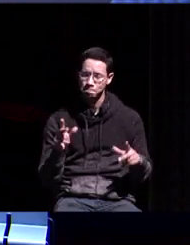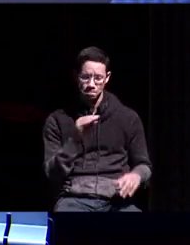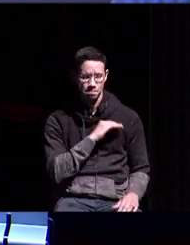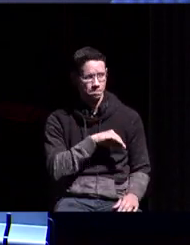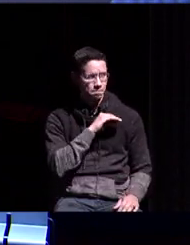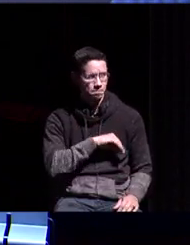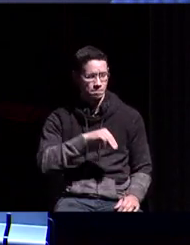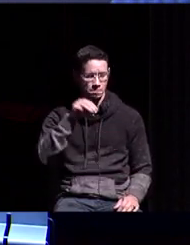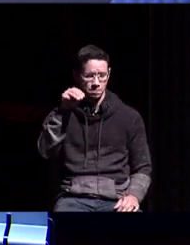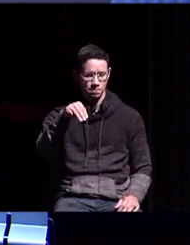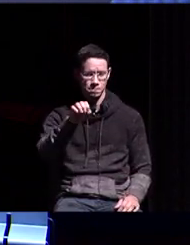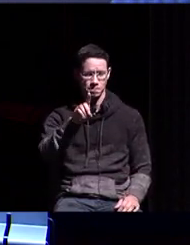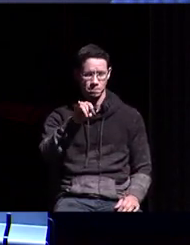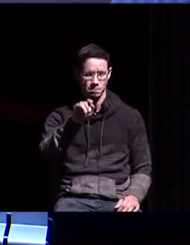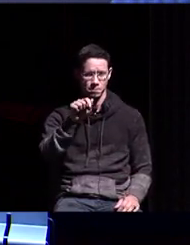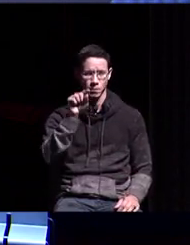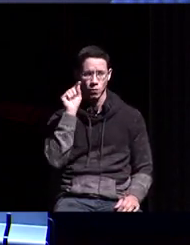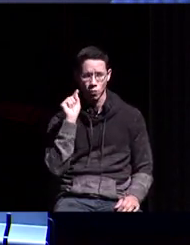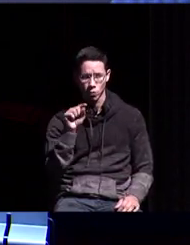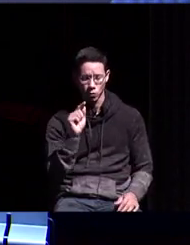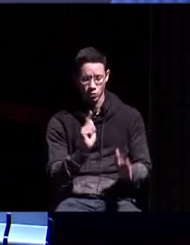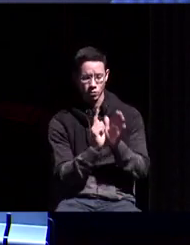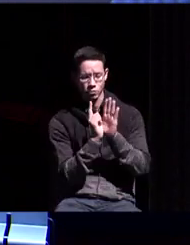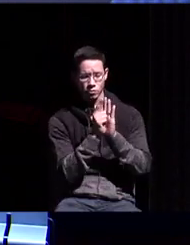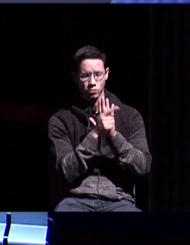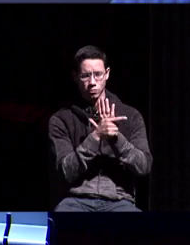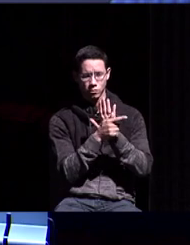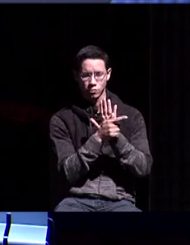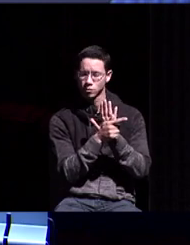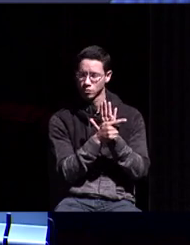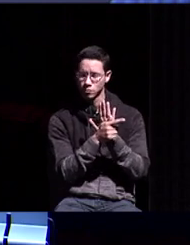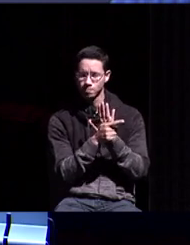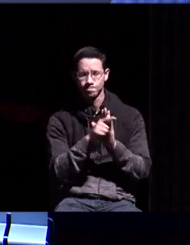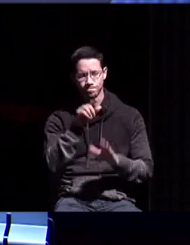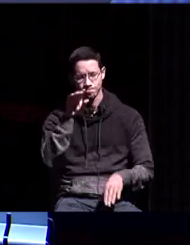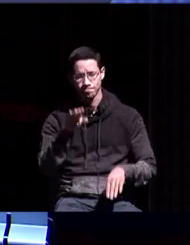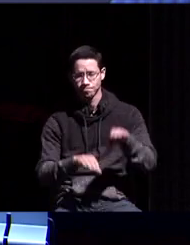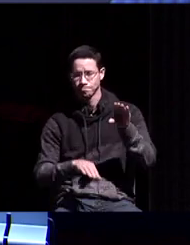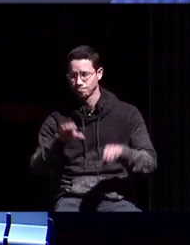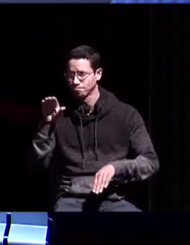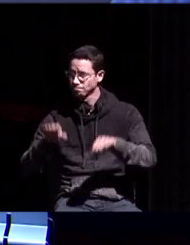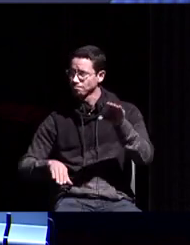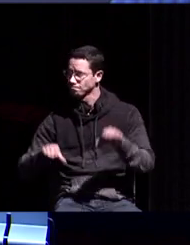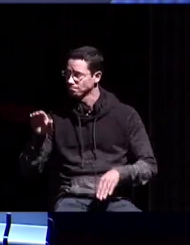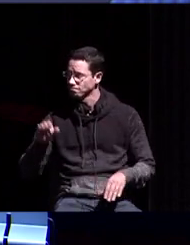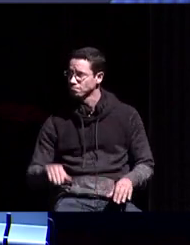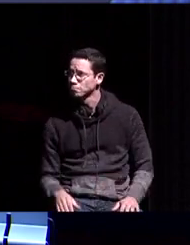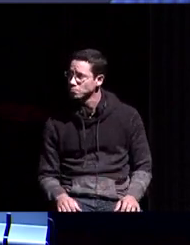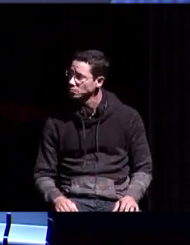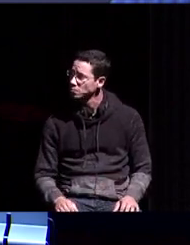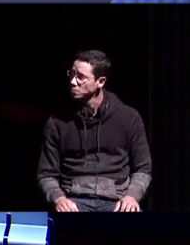by gender. It varies greatly, according to the ACTs. It calls our attention that